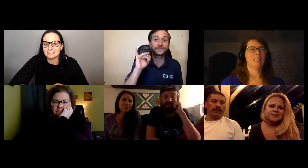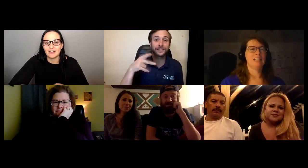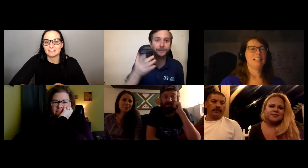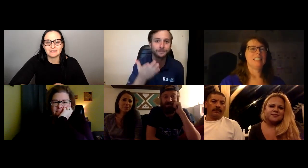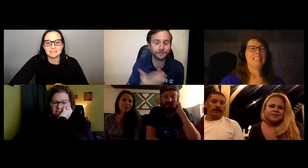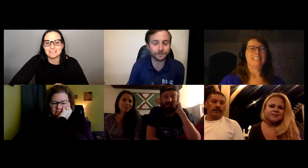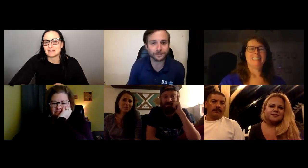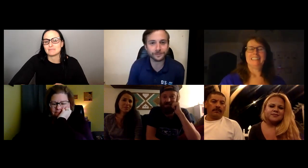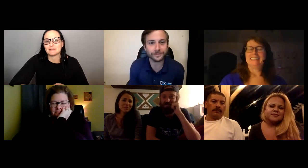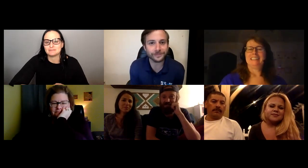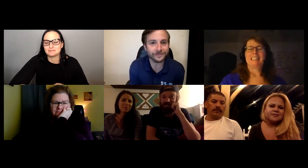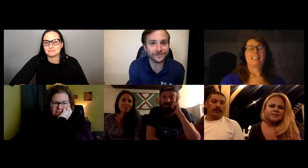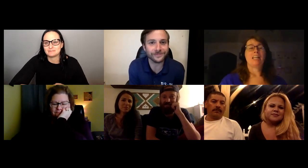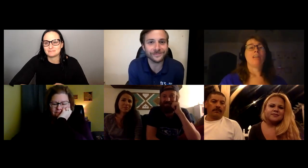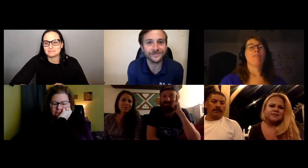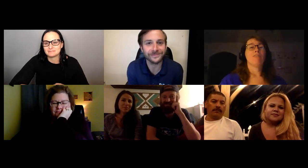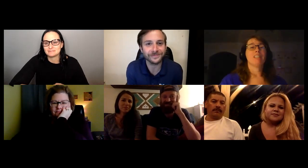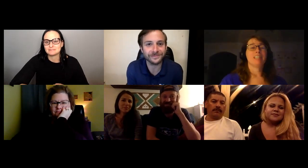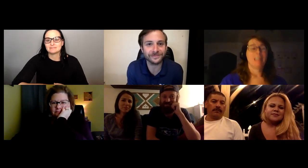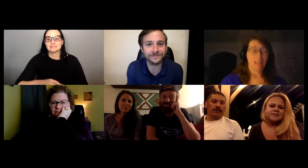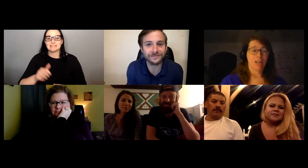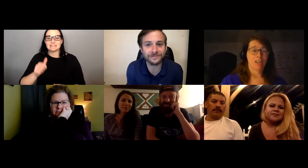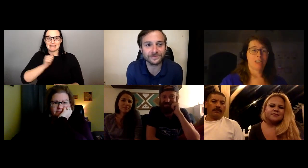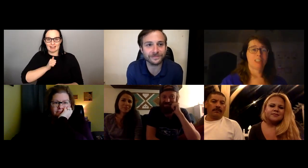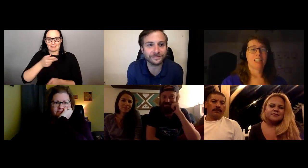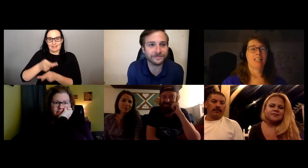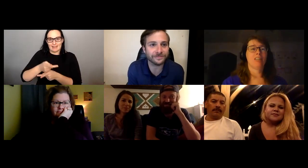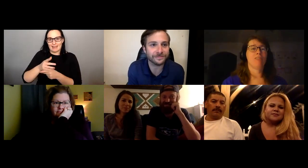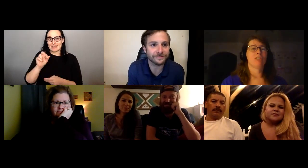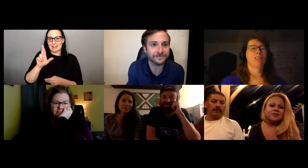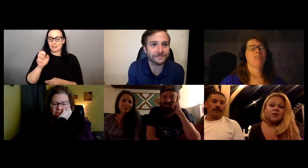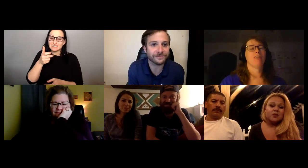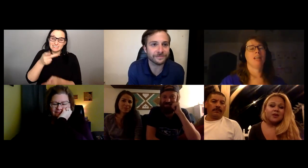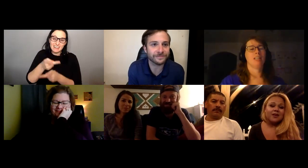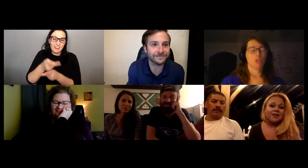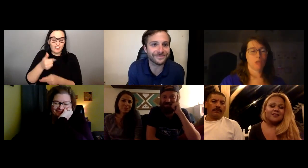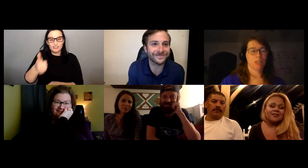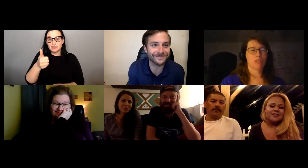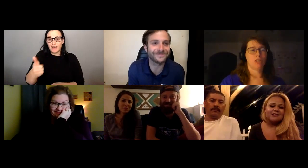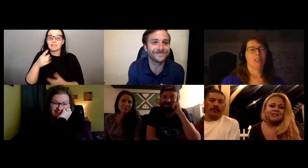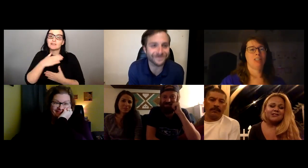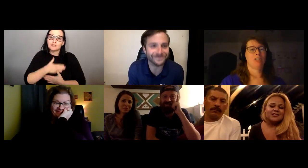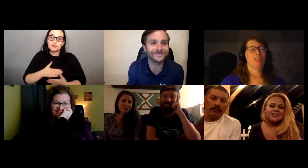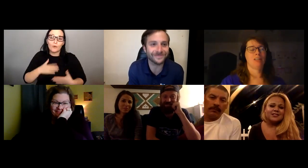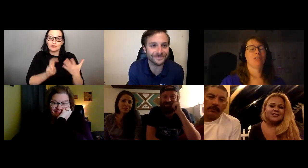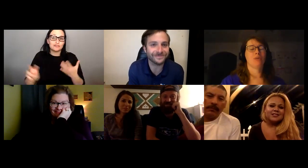final tip self care take care of yourself and enjoy the